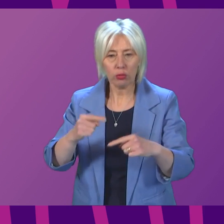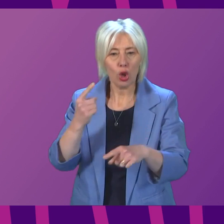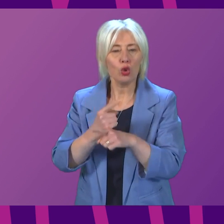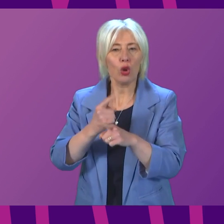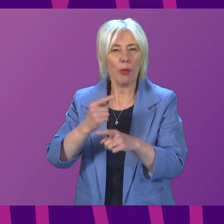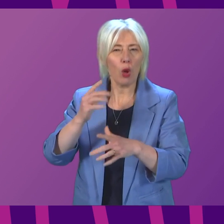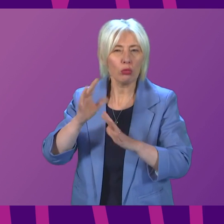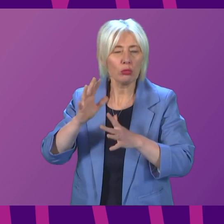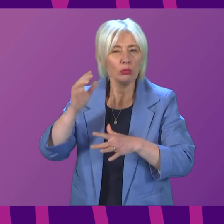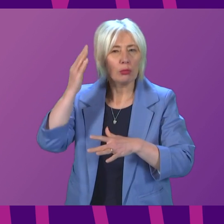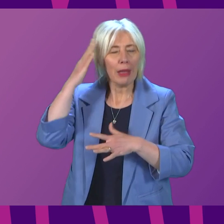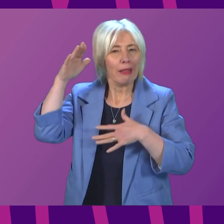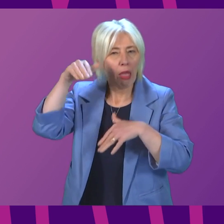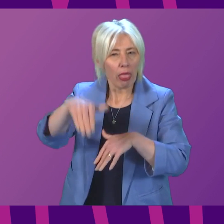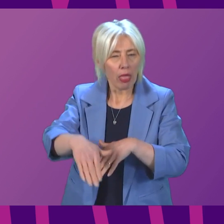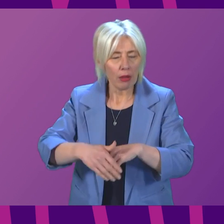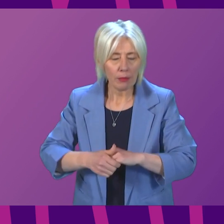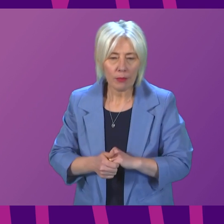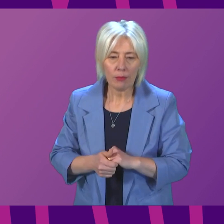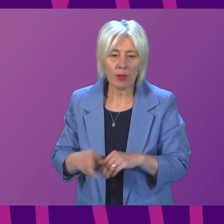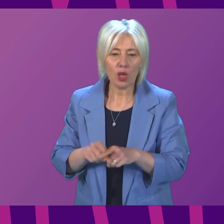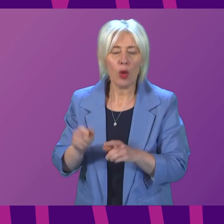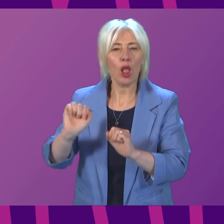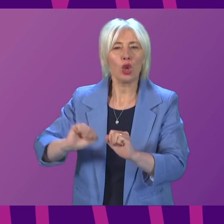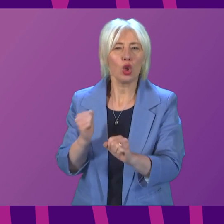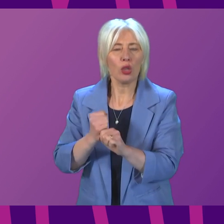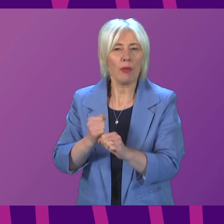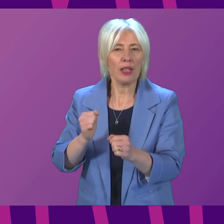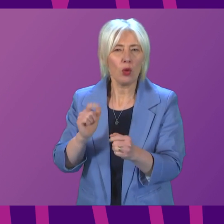Further to that, what action is her Government taking in response to the growing mental health